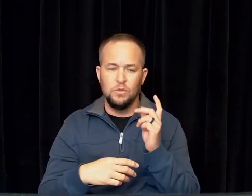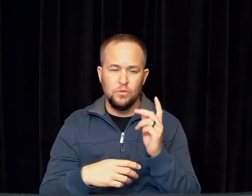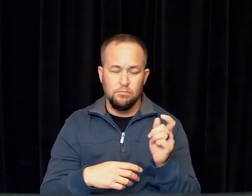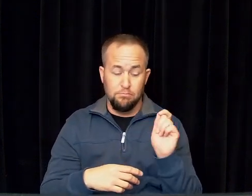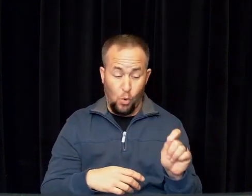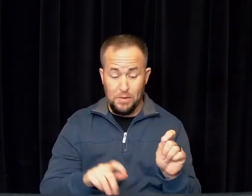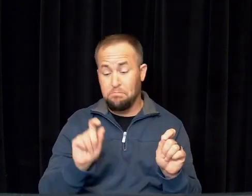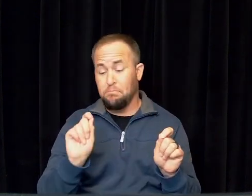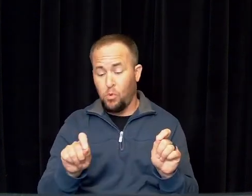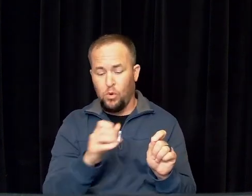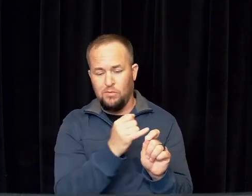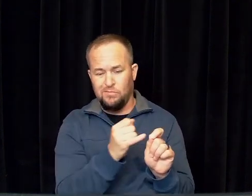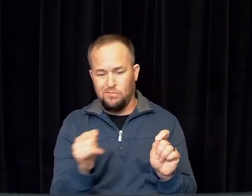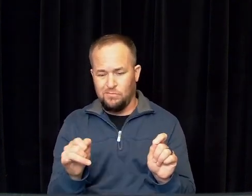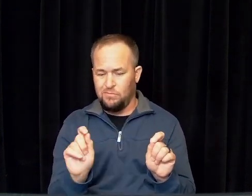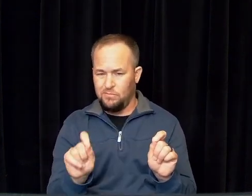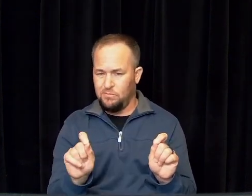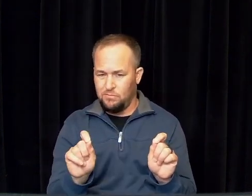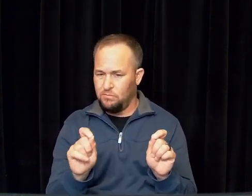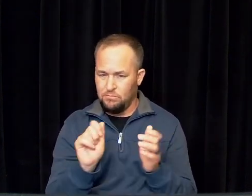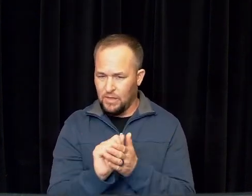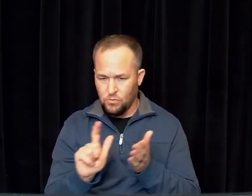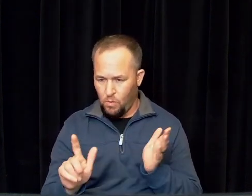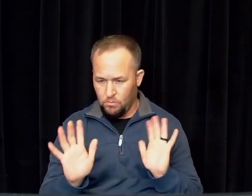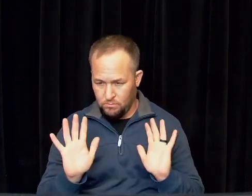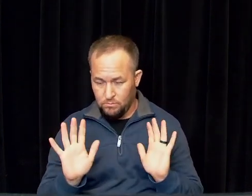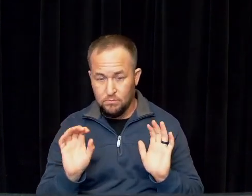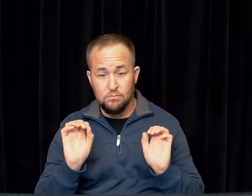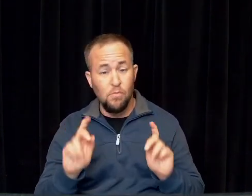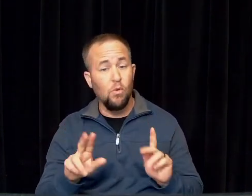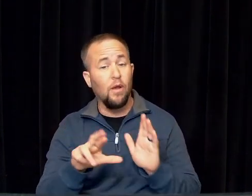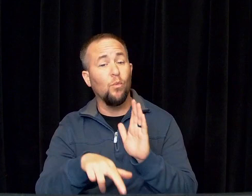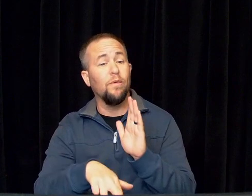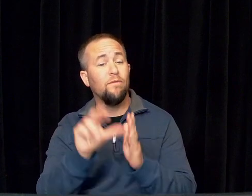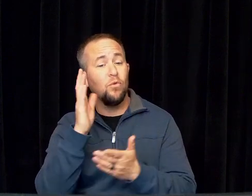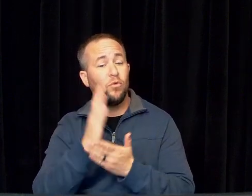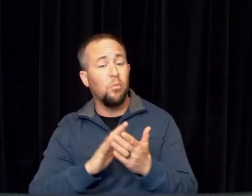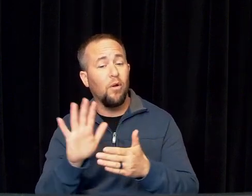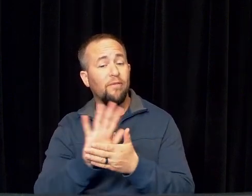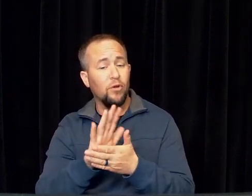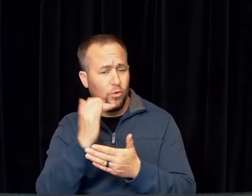little line segment. All right, review this part of the video if you need again to practice how